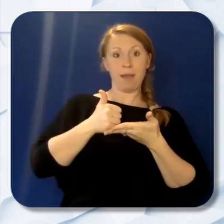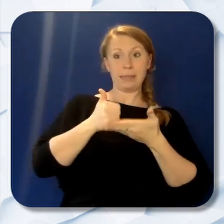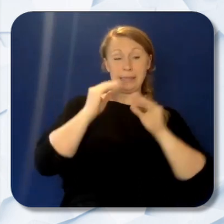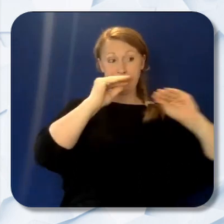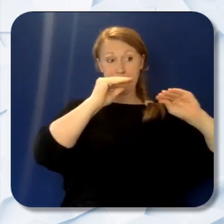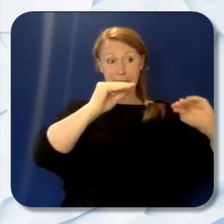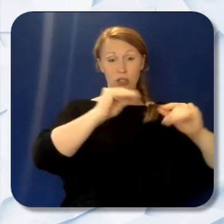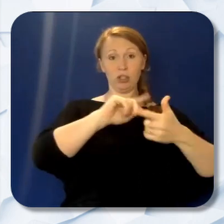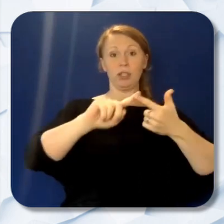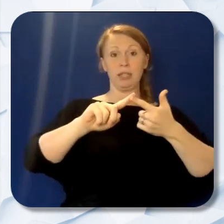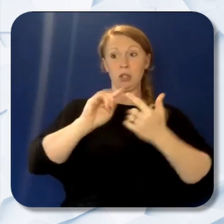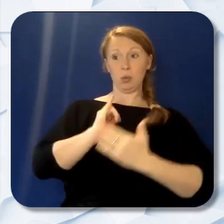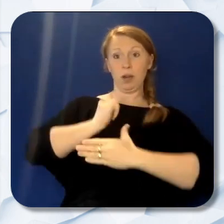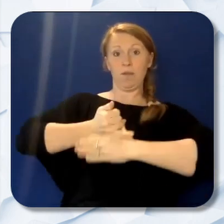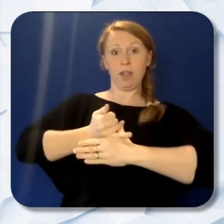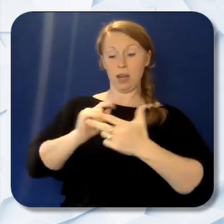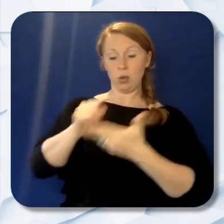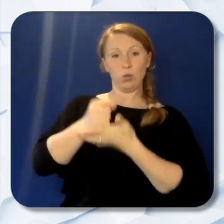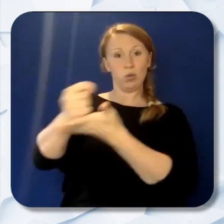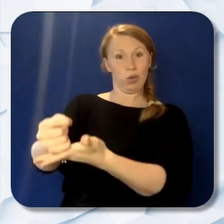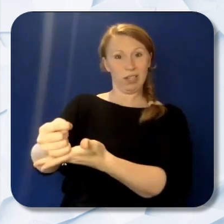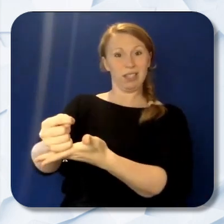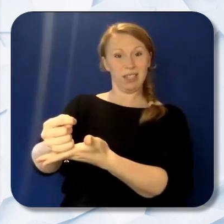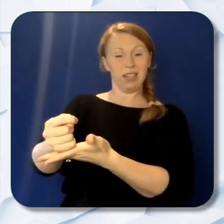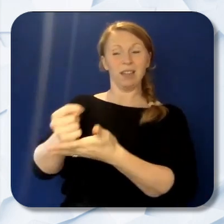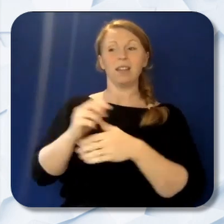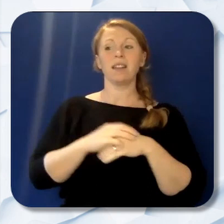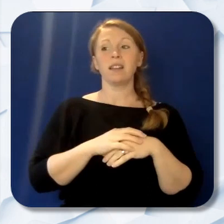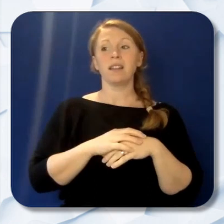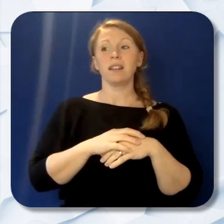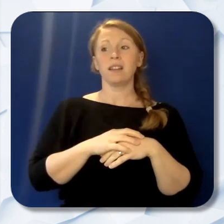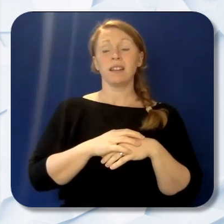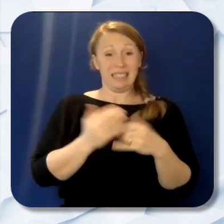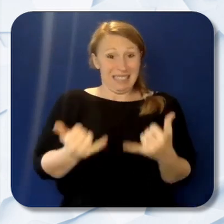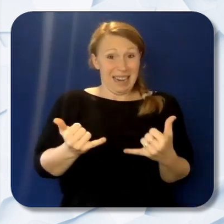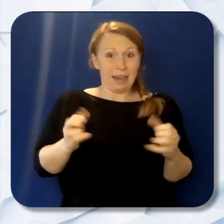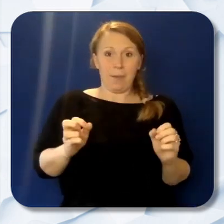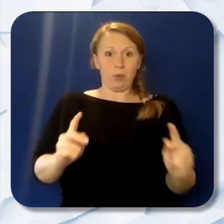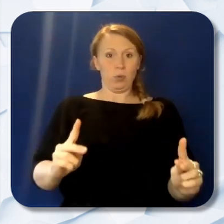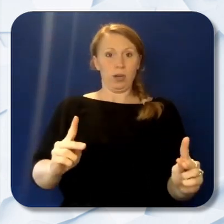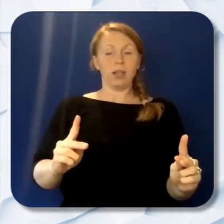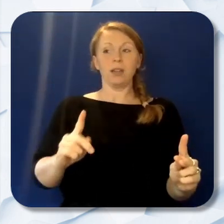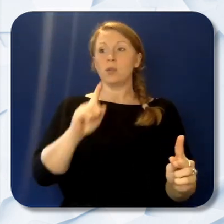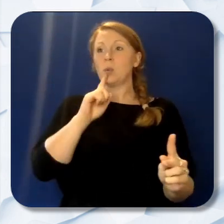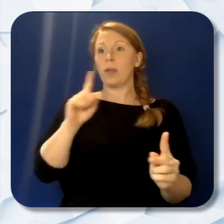to treat. This is an opportunity for us to come together across multiple sectors um to